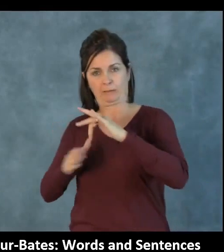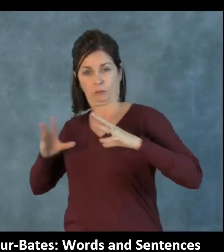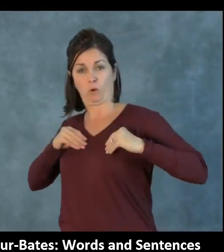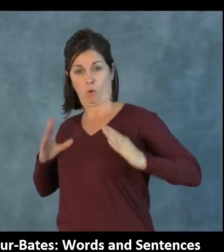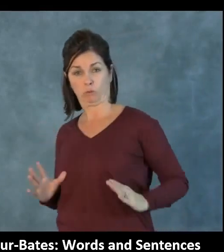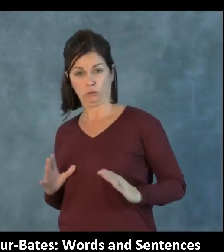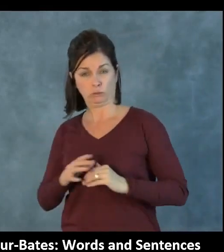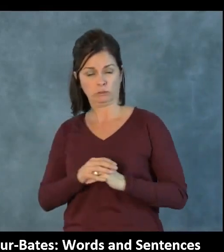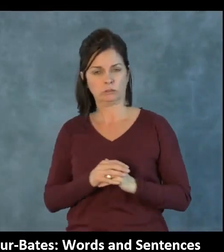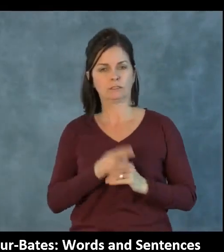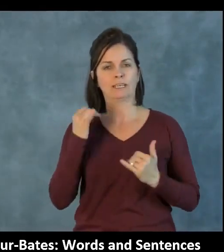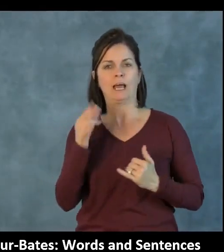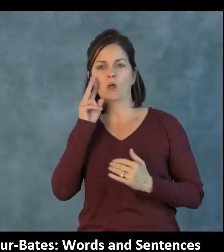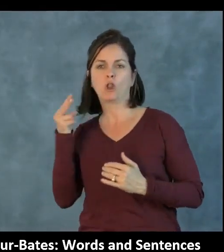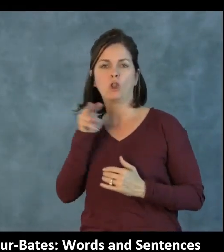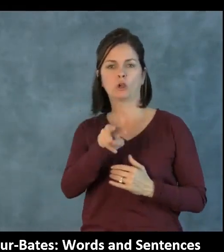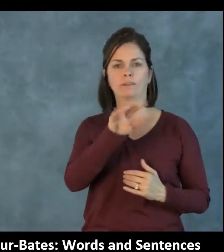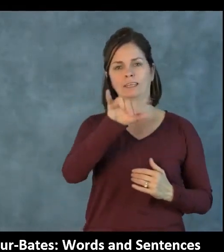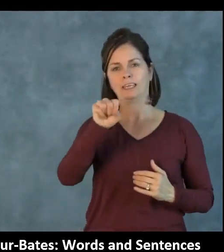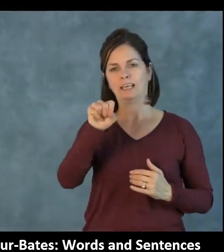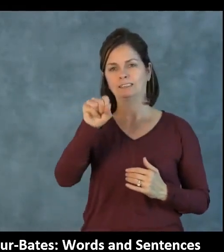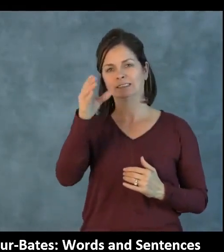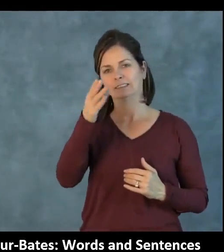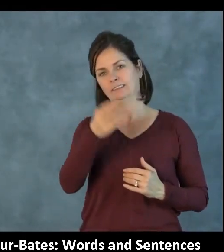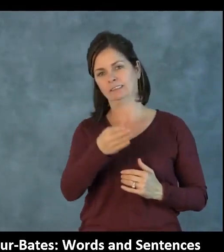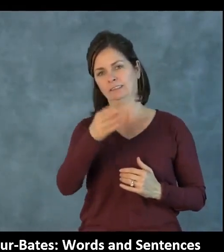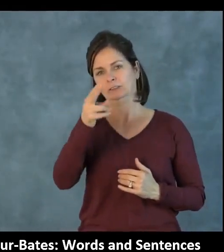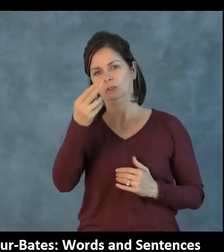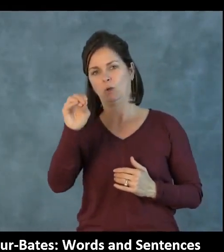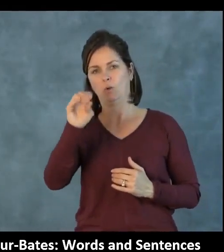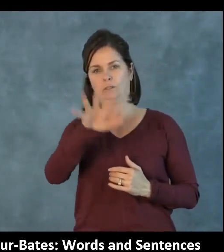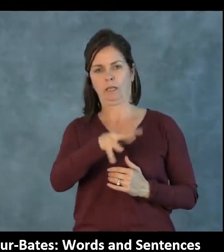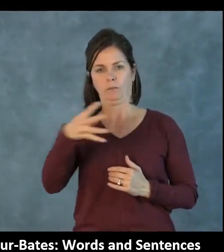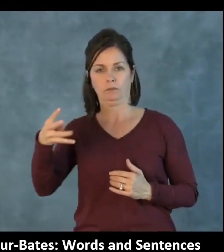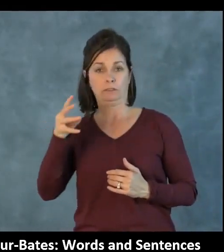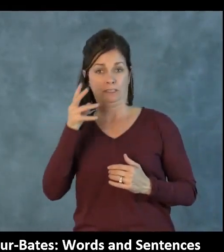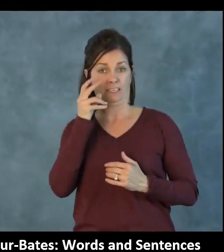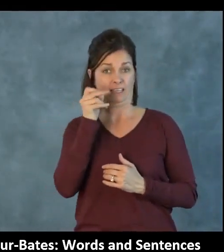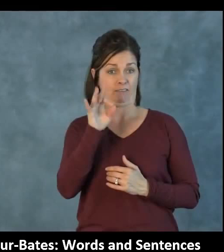and see if that's appropriate for her age.